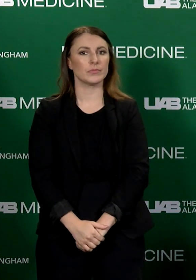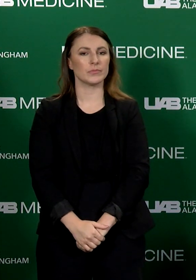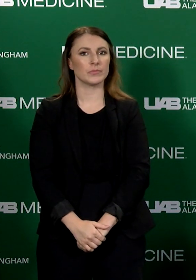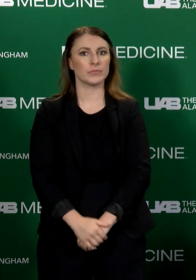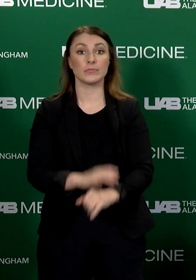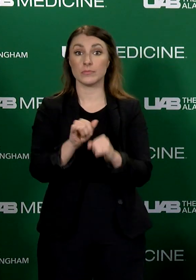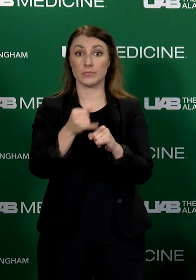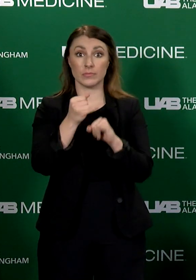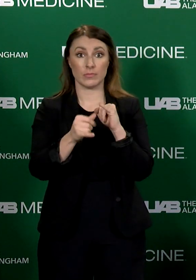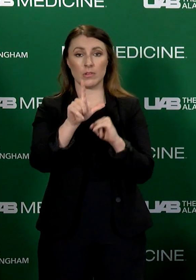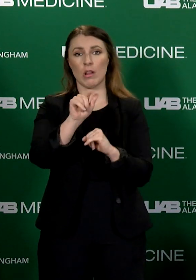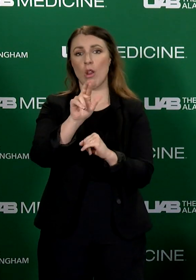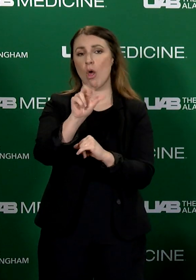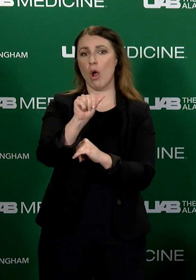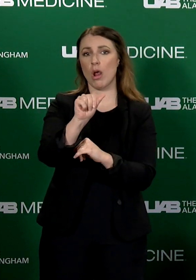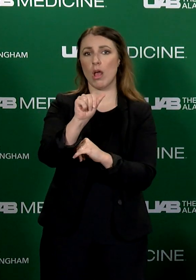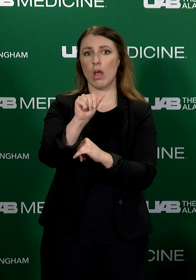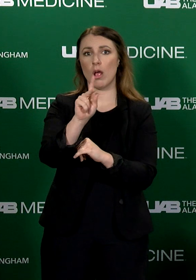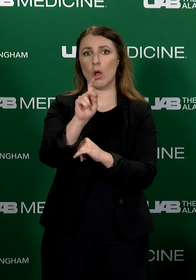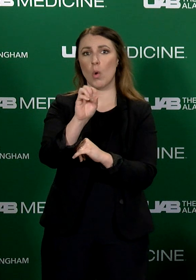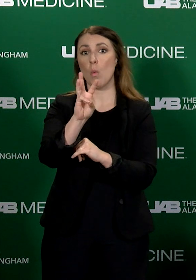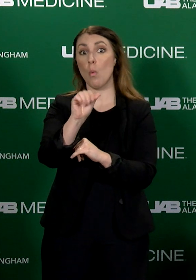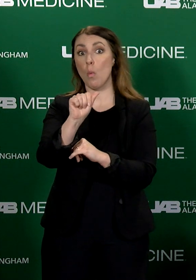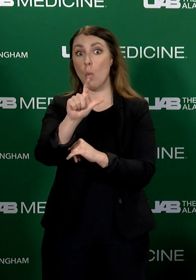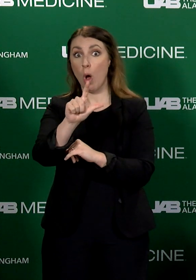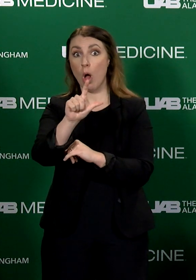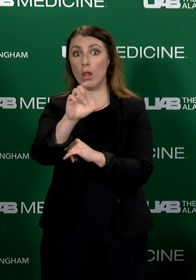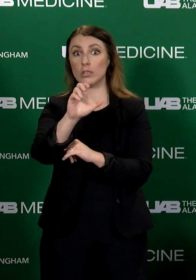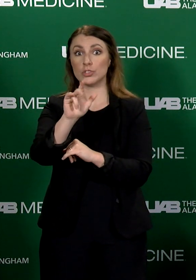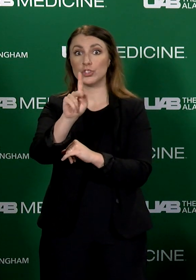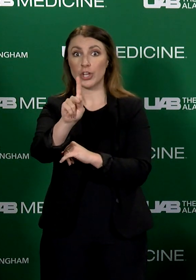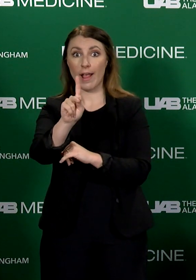have a laura Kowalczyk who can talk about supply chain and services here at UAB